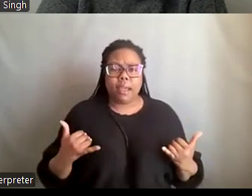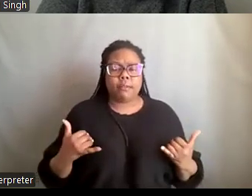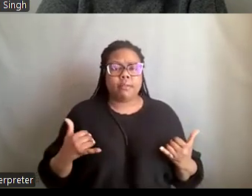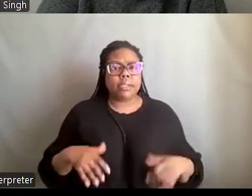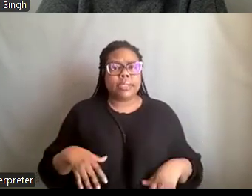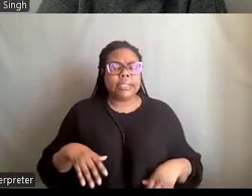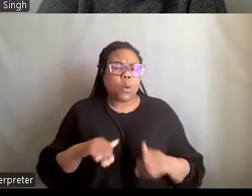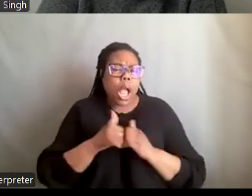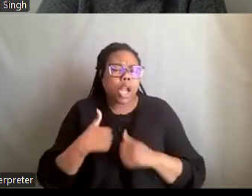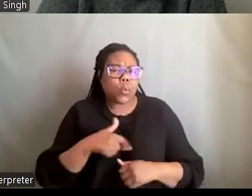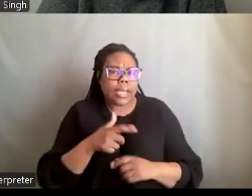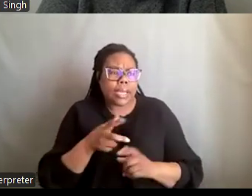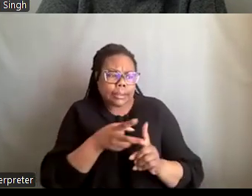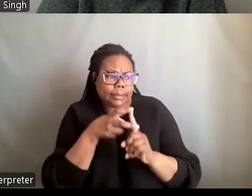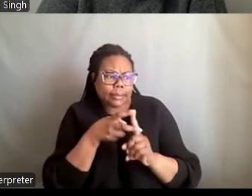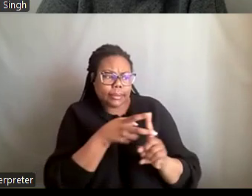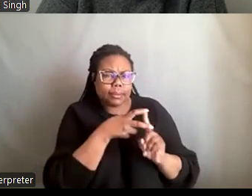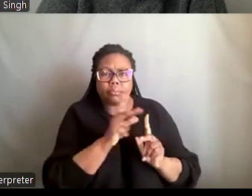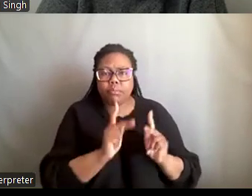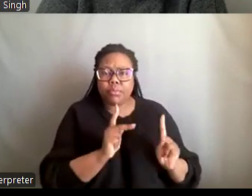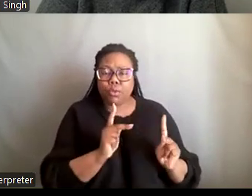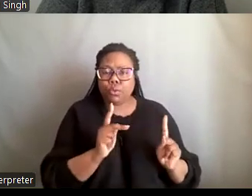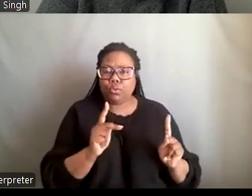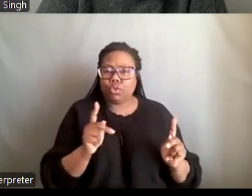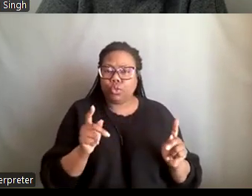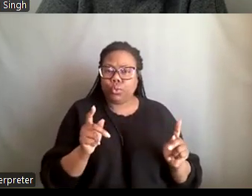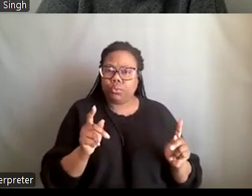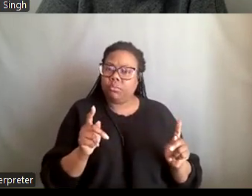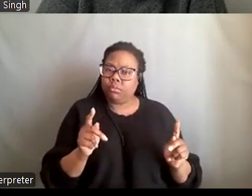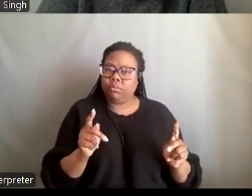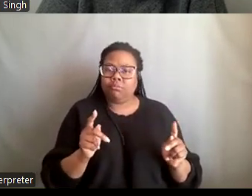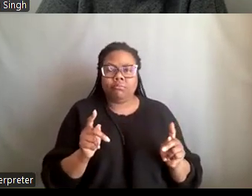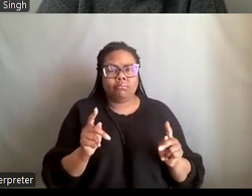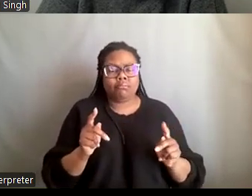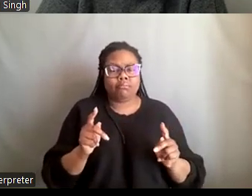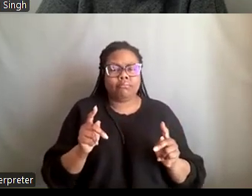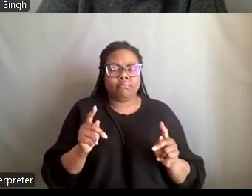and how do we work through that to get people to step up?